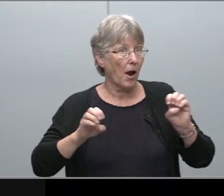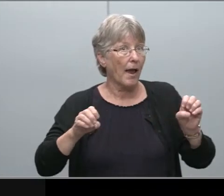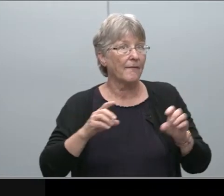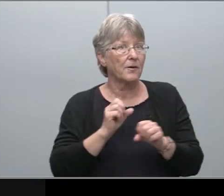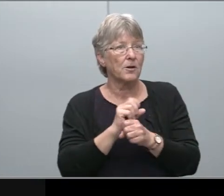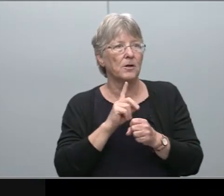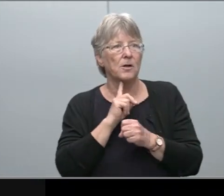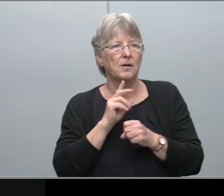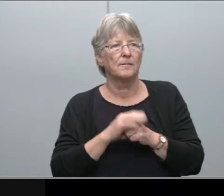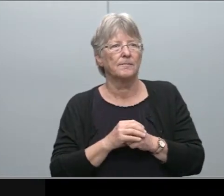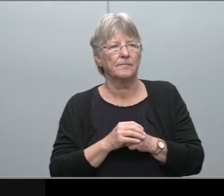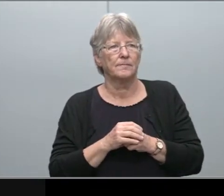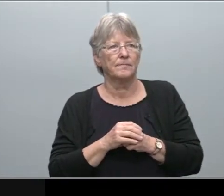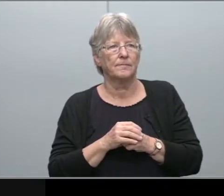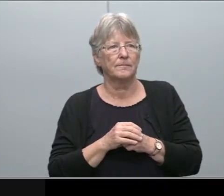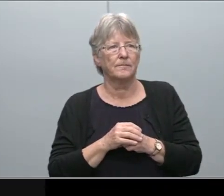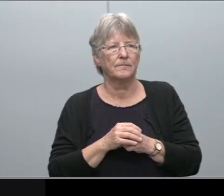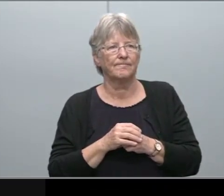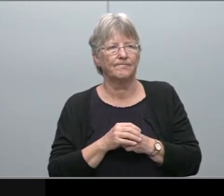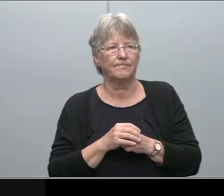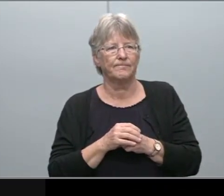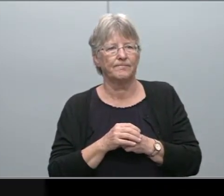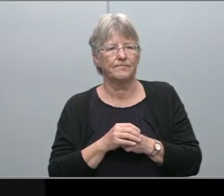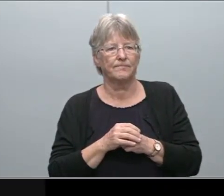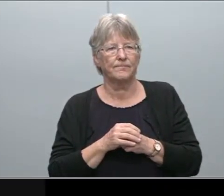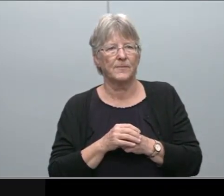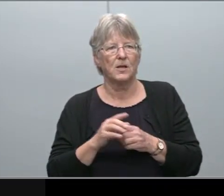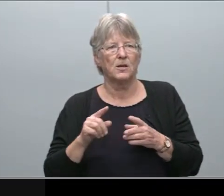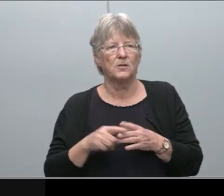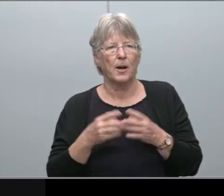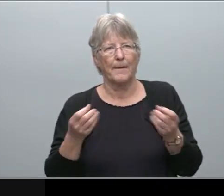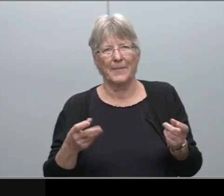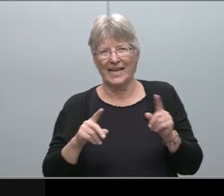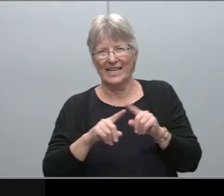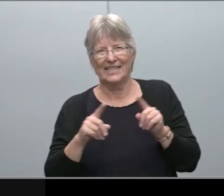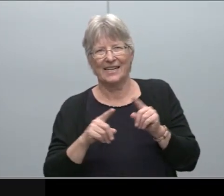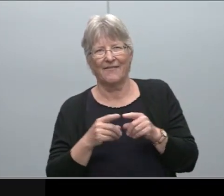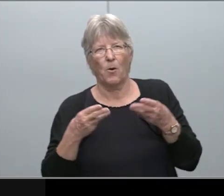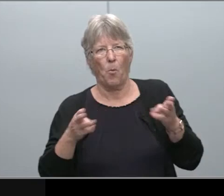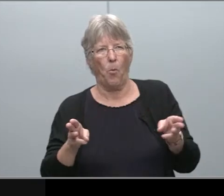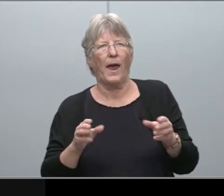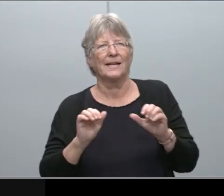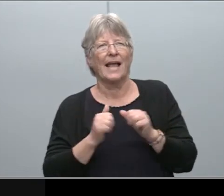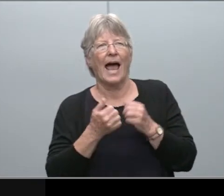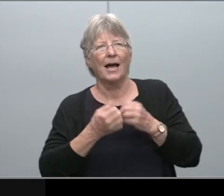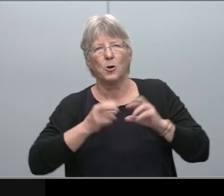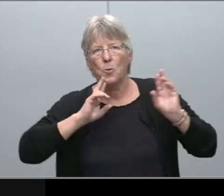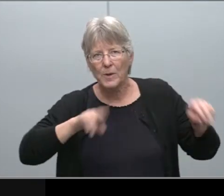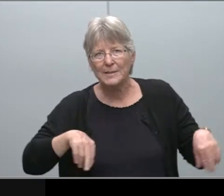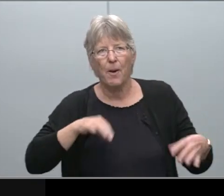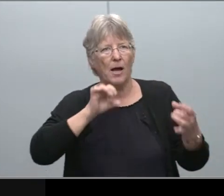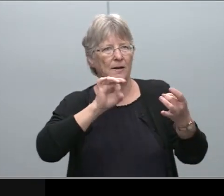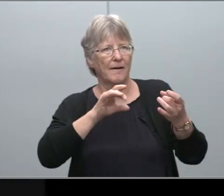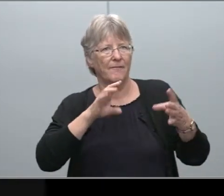and share some lingering thoughts. Because you'll notice that we are kind of on a tight timeline tonight.